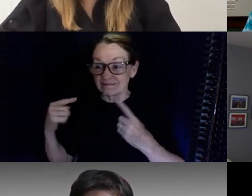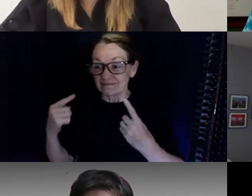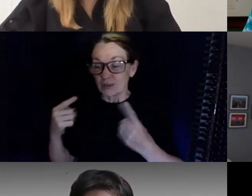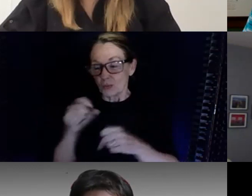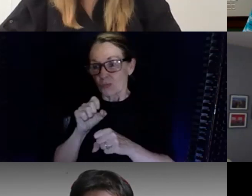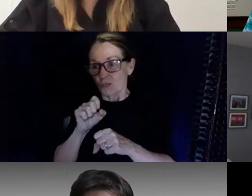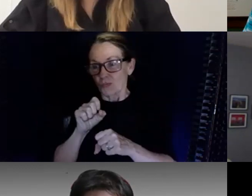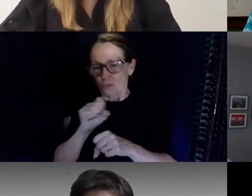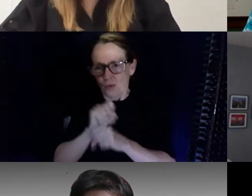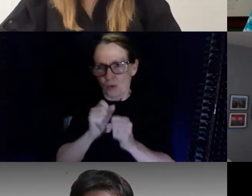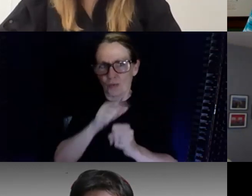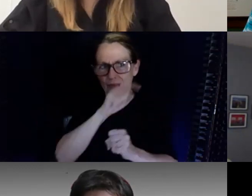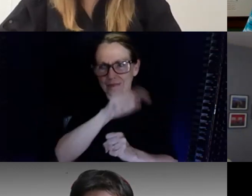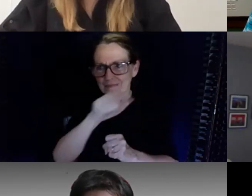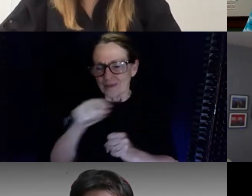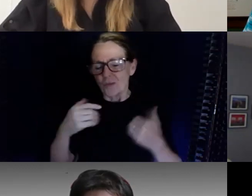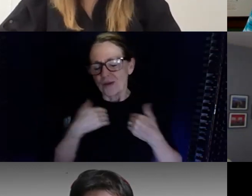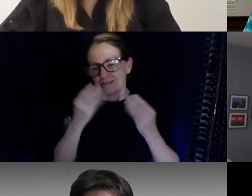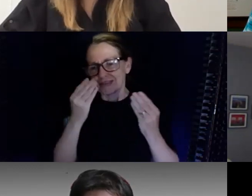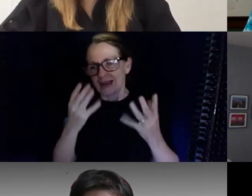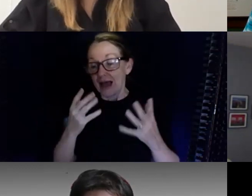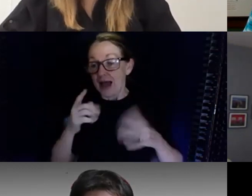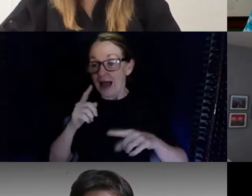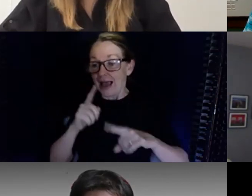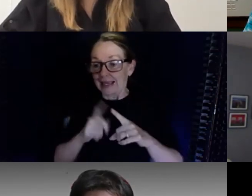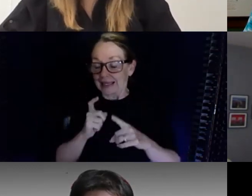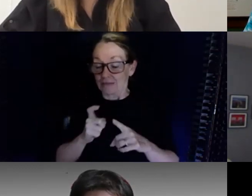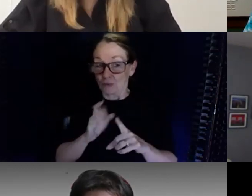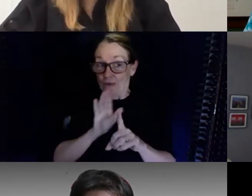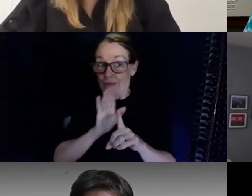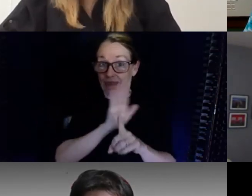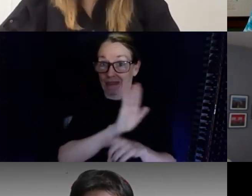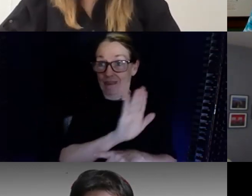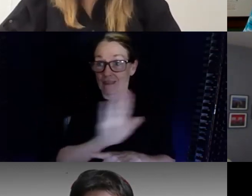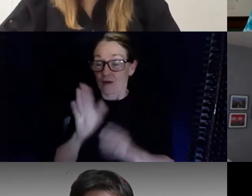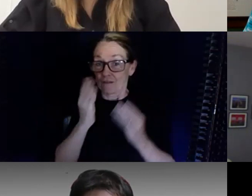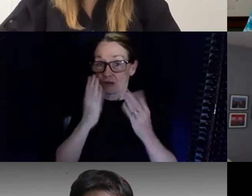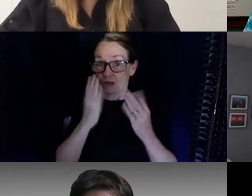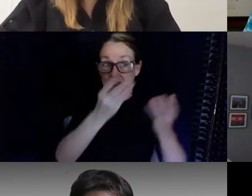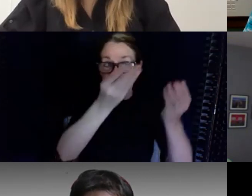BUSIER THAN NORMAL. BUT I WILL TRY MY BEST TO WHEN I RECEIVE THE E-MAIL TO FORWARD IT AND GET SOME DIRECTION OF WHO WILL BE THE BEST INDIVIDUALS TO SEND IT TO.